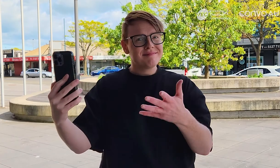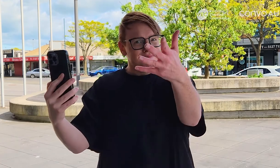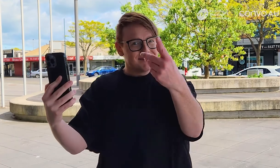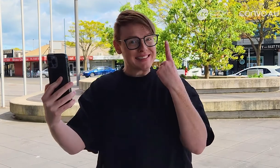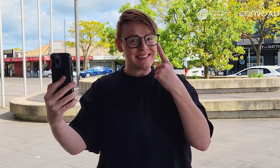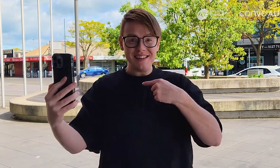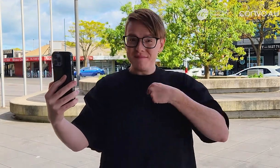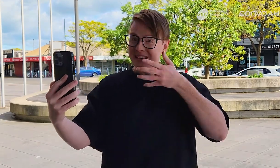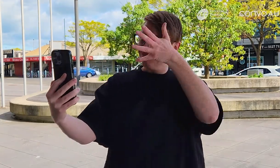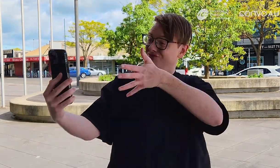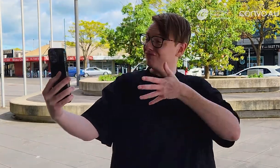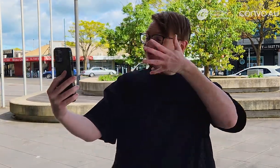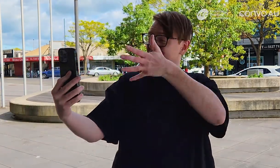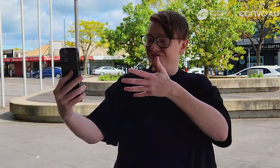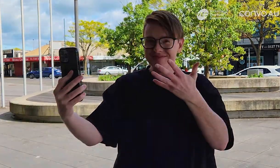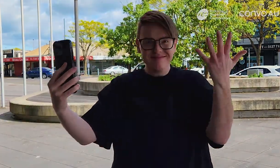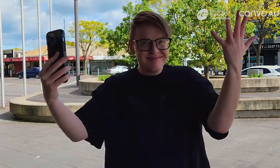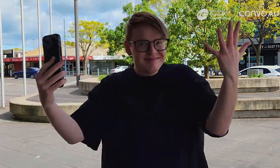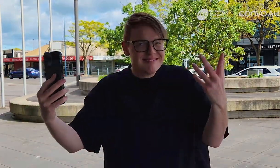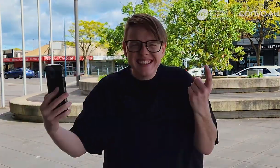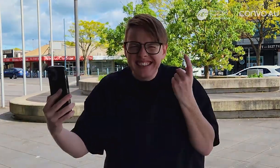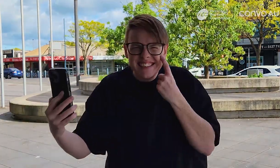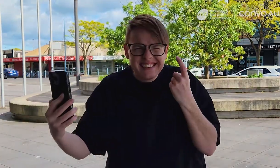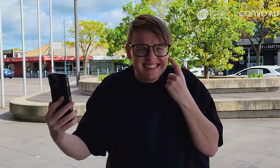That’s easy!